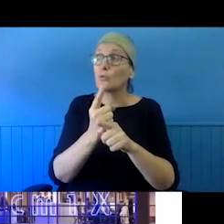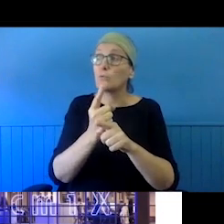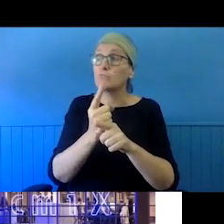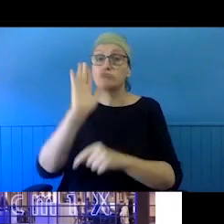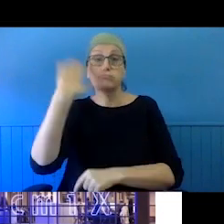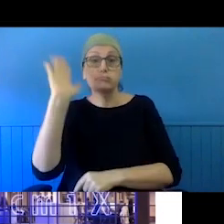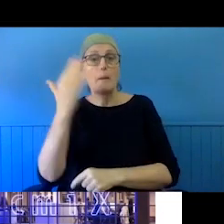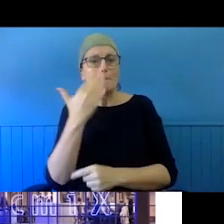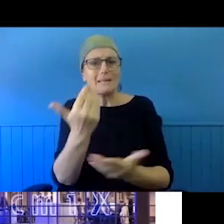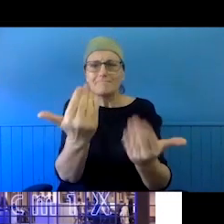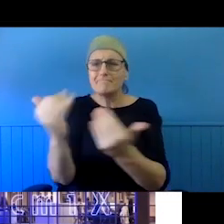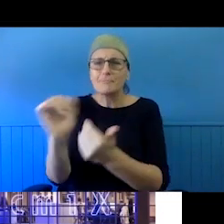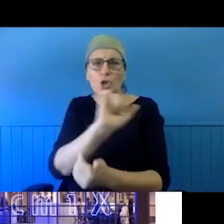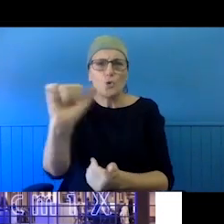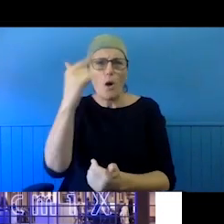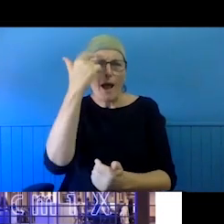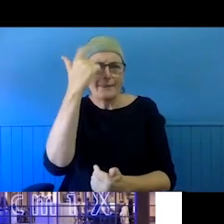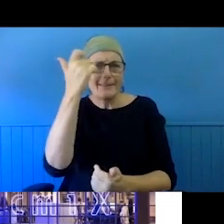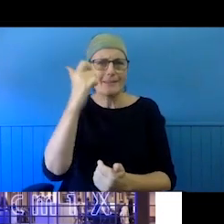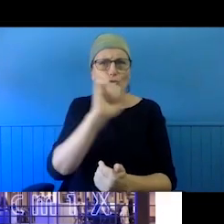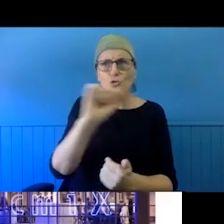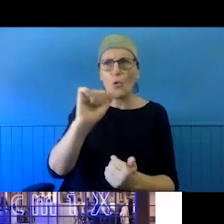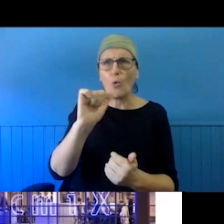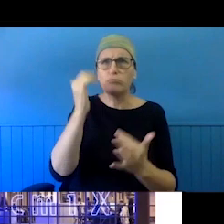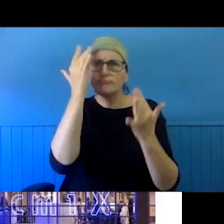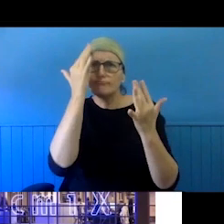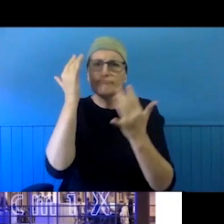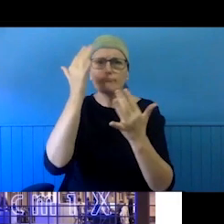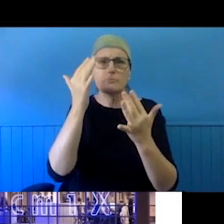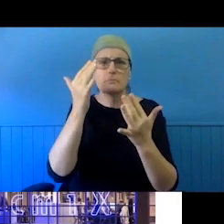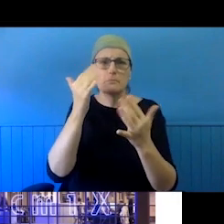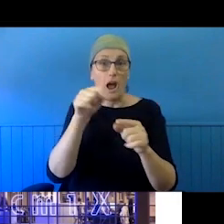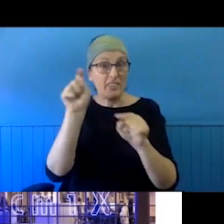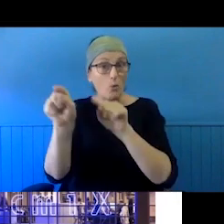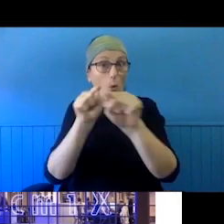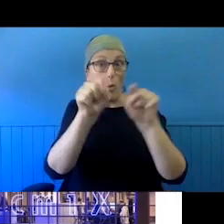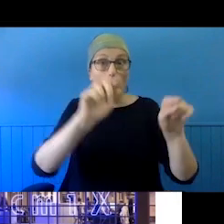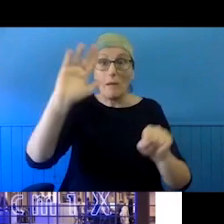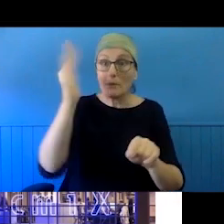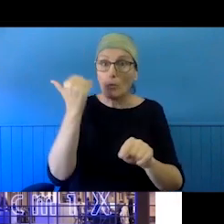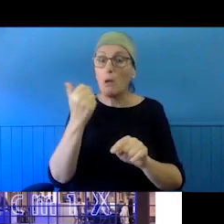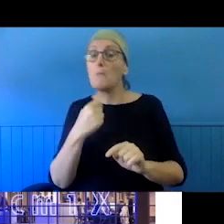space. There's incredible knowledge and insights within 1,000 or so people that are watching. And share your failures as well, because